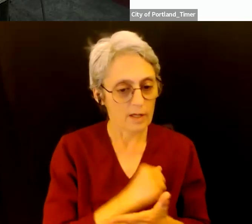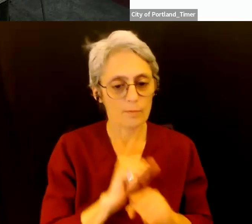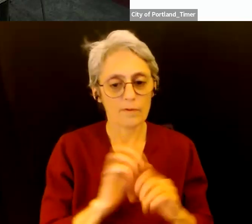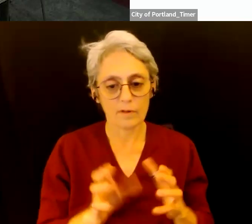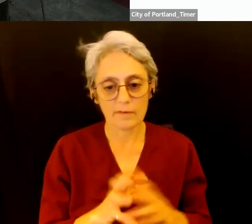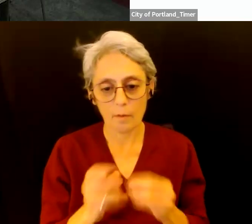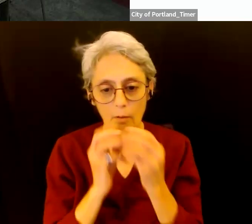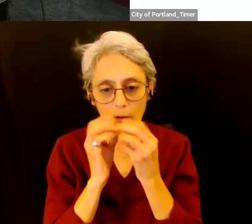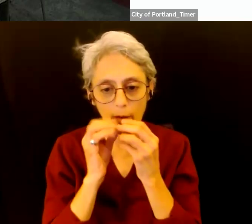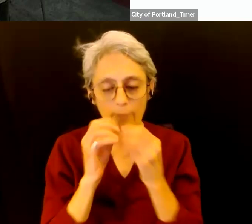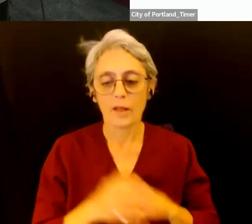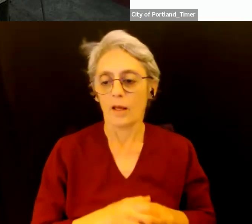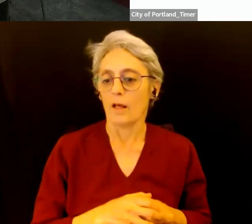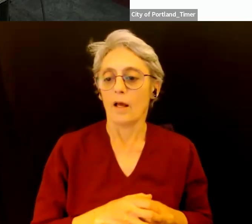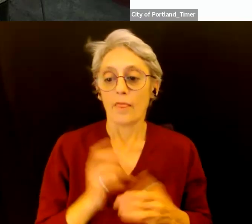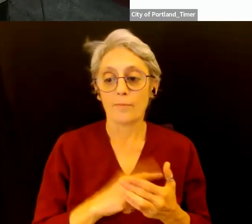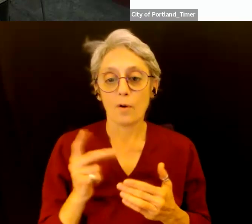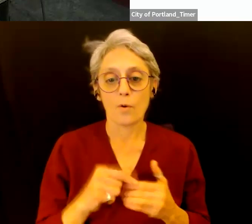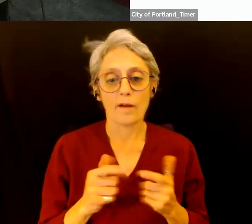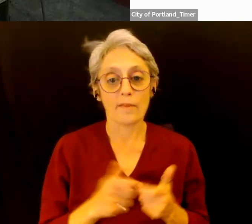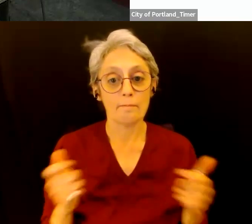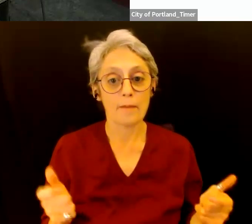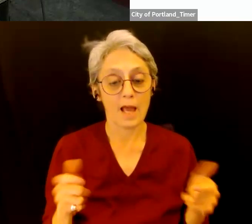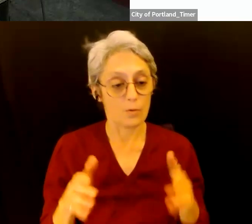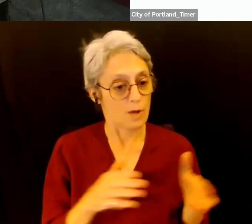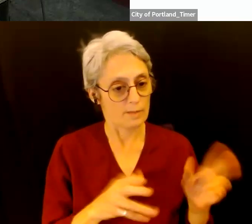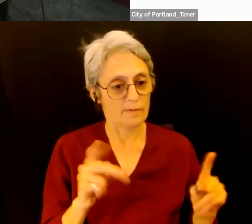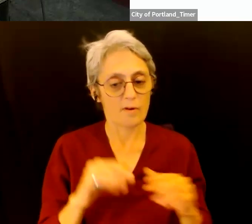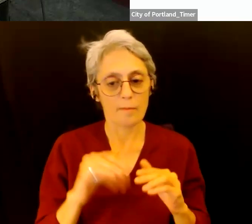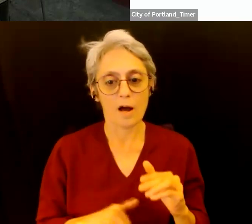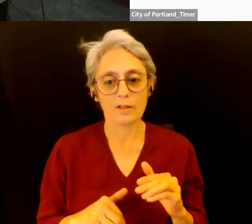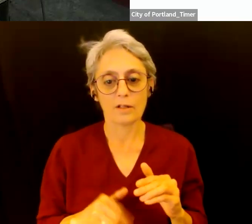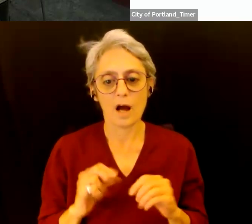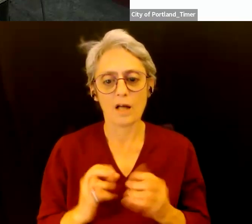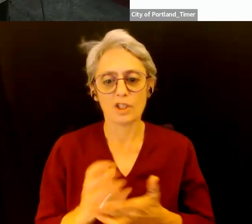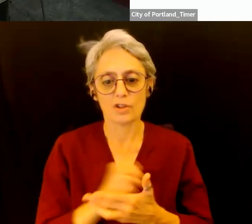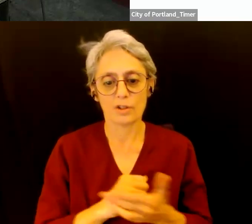These programs are one of the main ways people from underserved communities find a career path into the city.